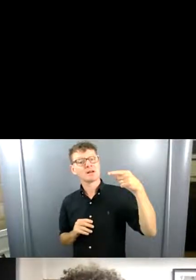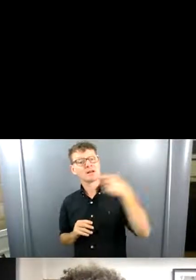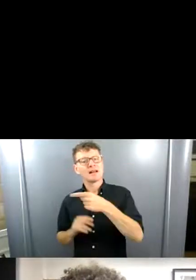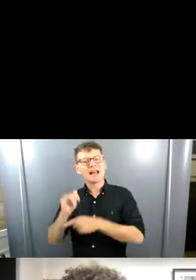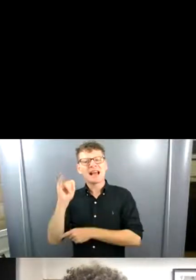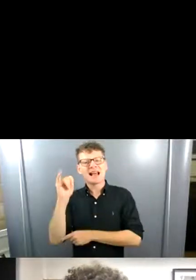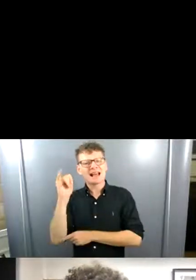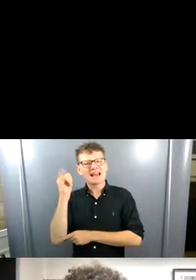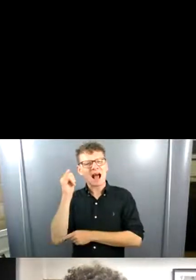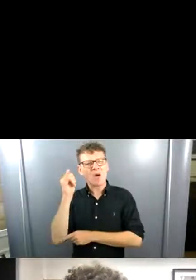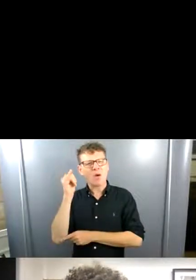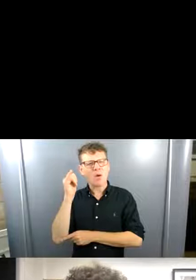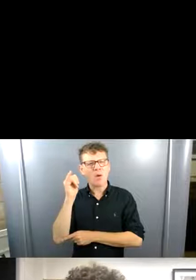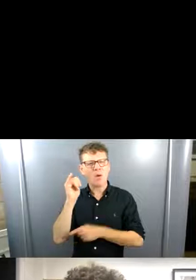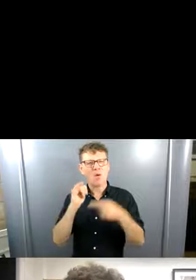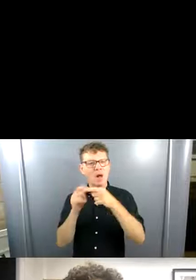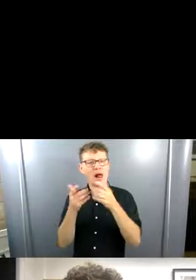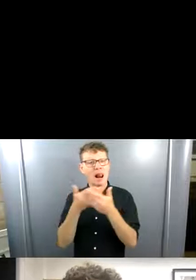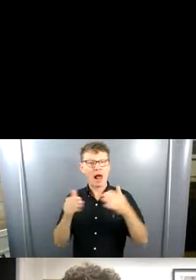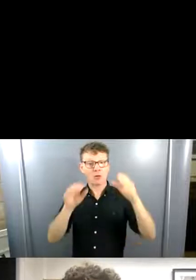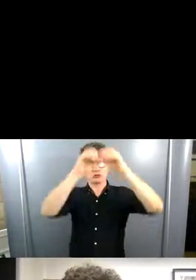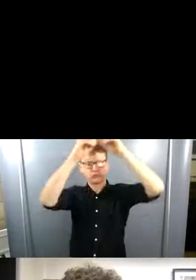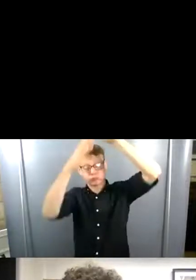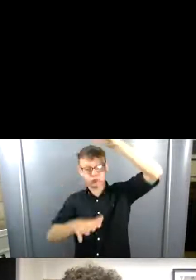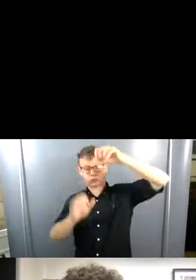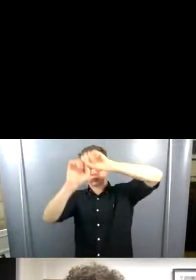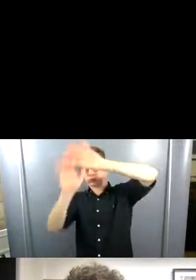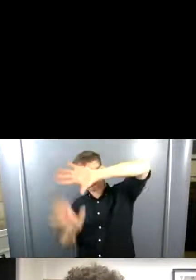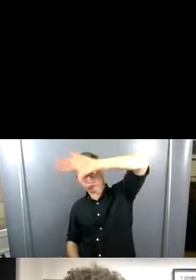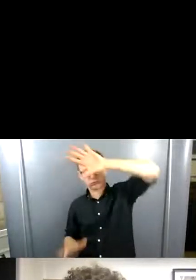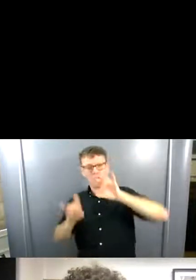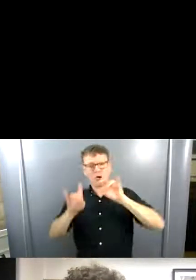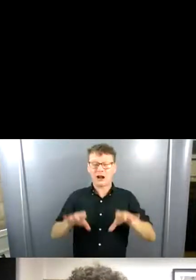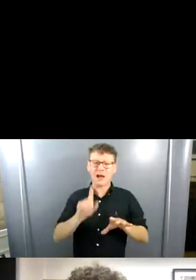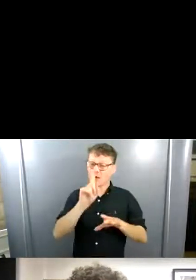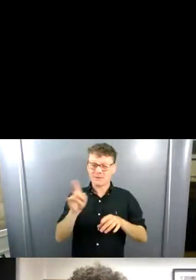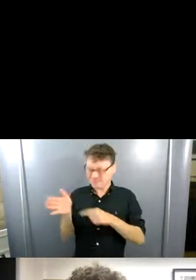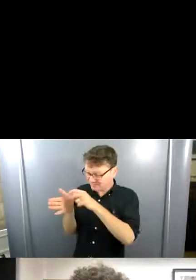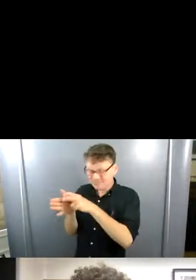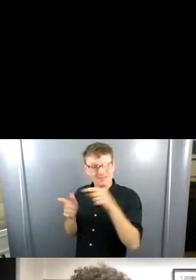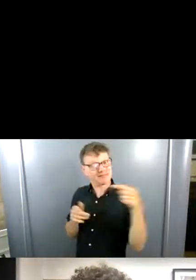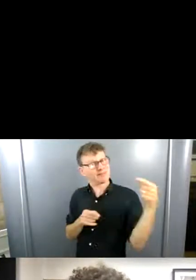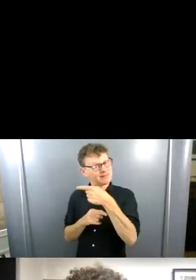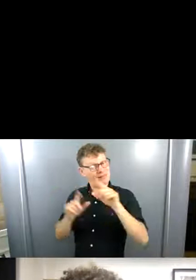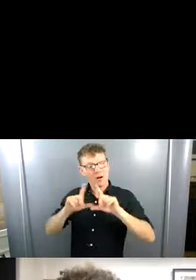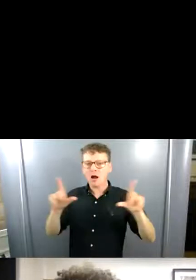so this area of Australia is actually much higher in linguistic diversity than the rest of it because there's lots of different families found